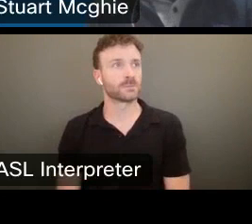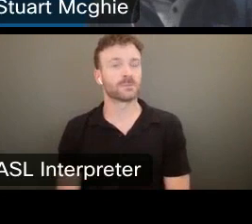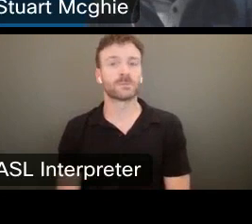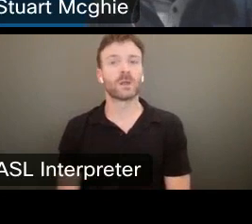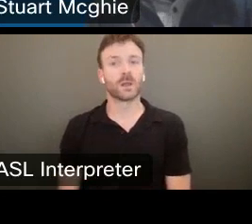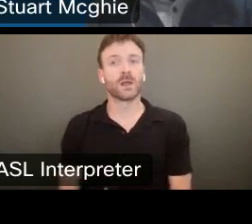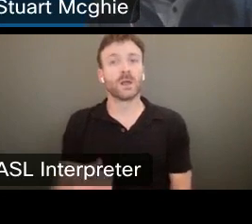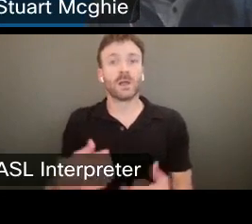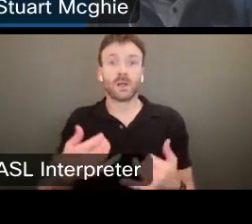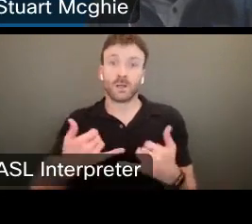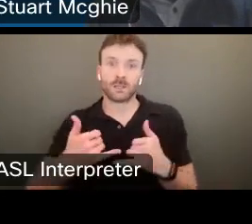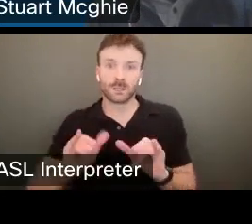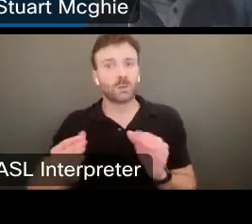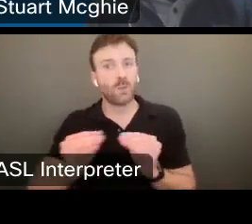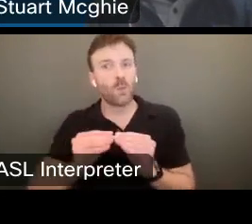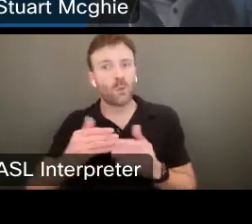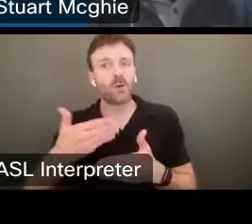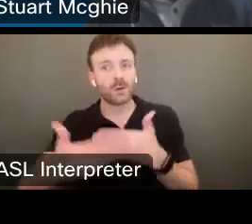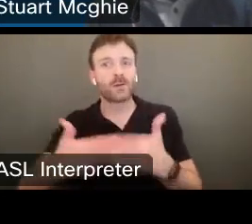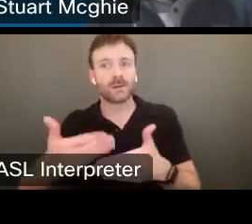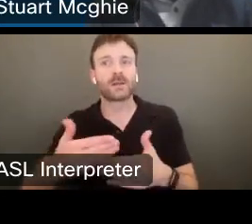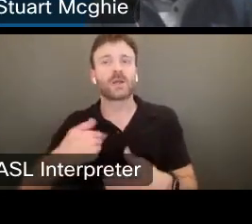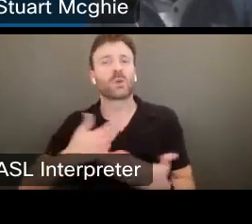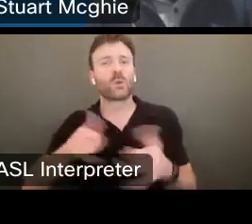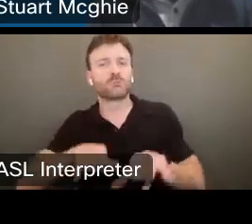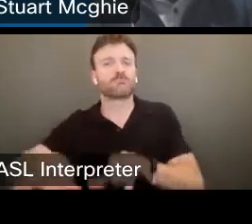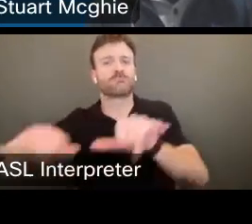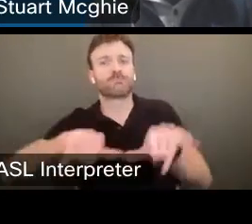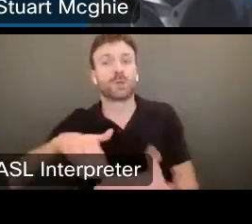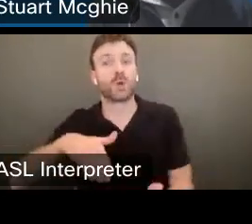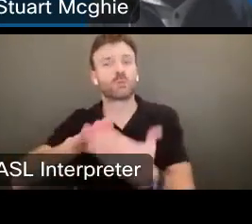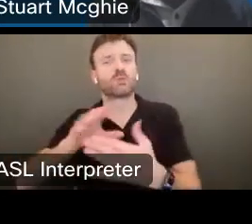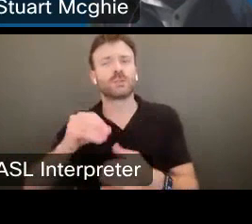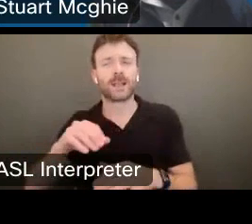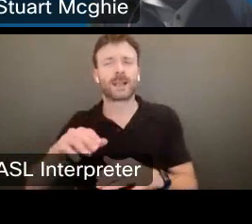We're looking to standardize approaches and finding consistencies in the terms of how